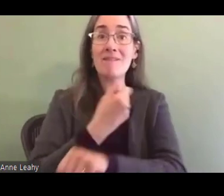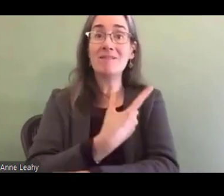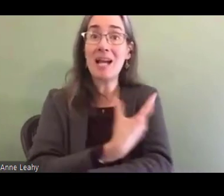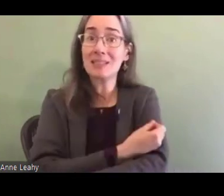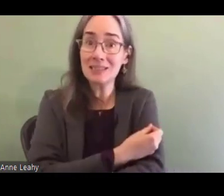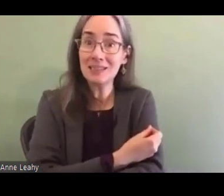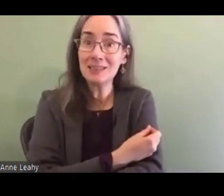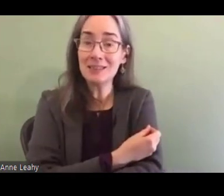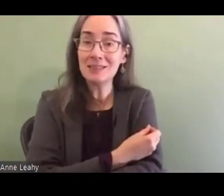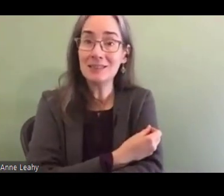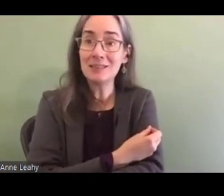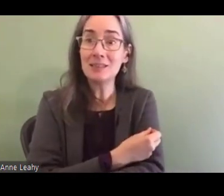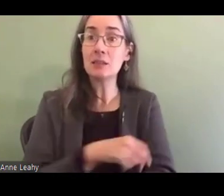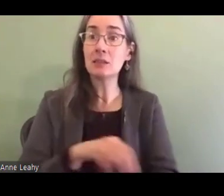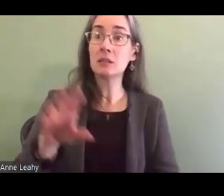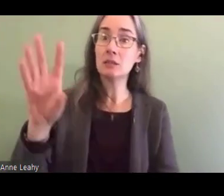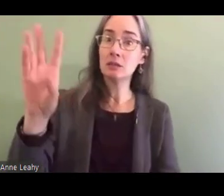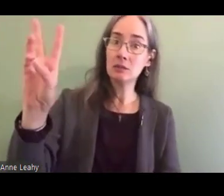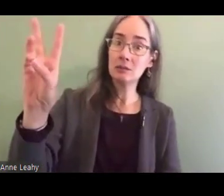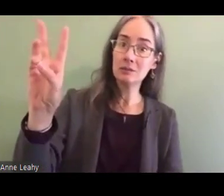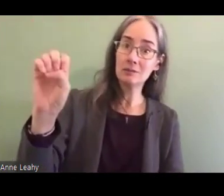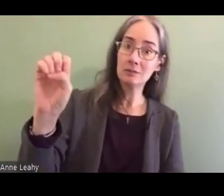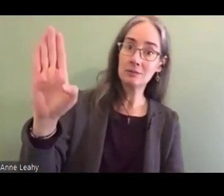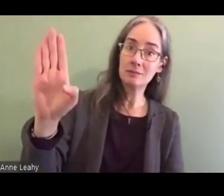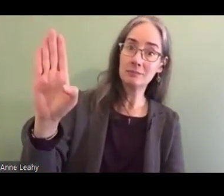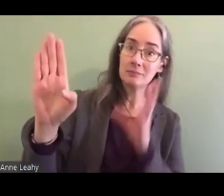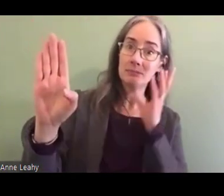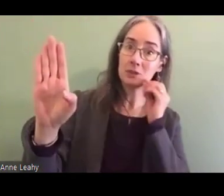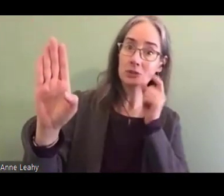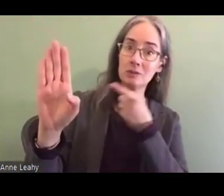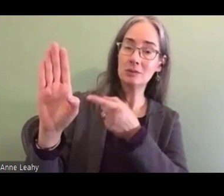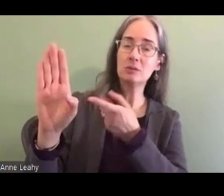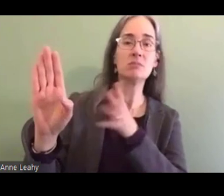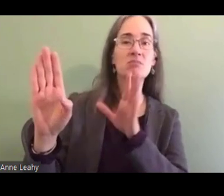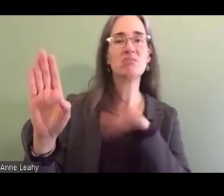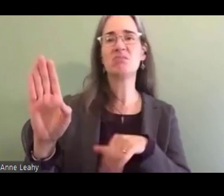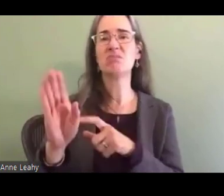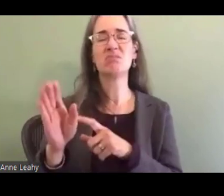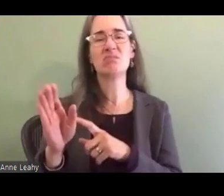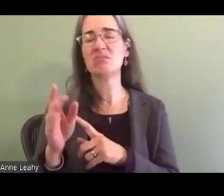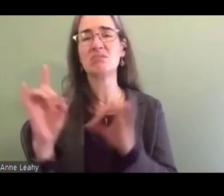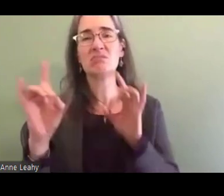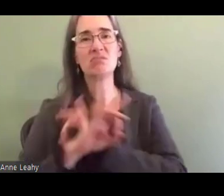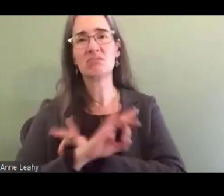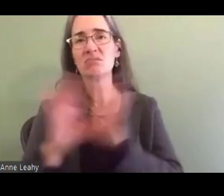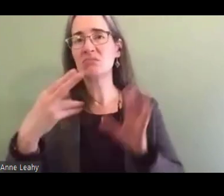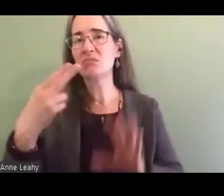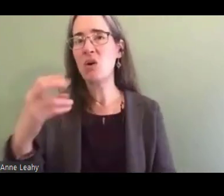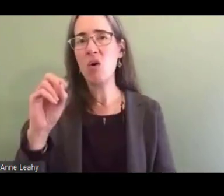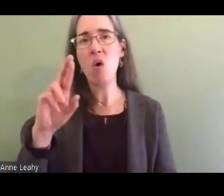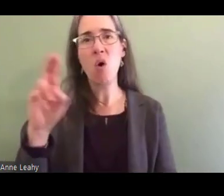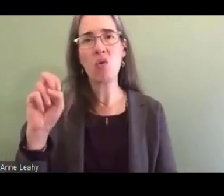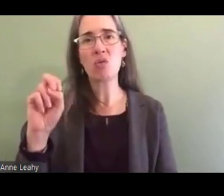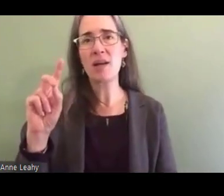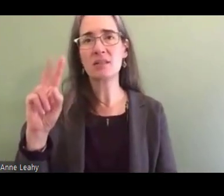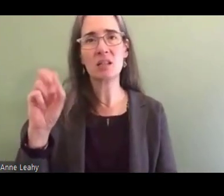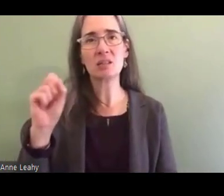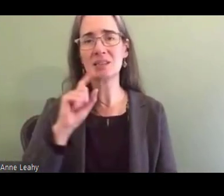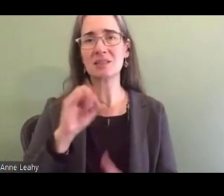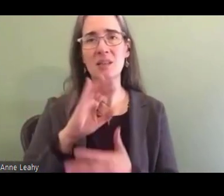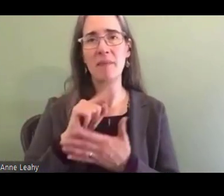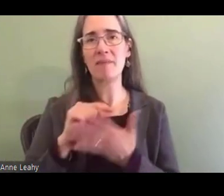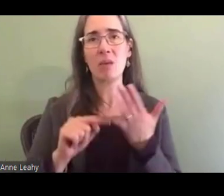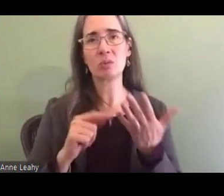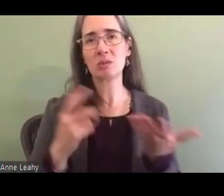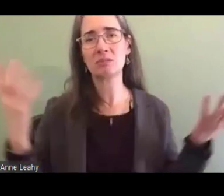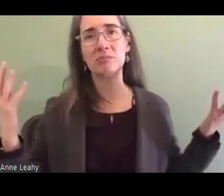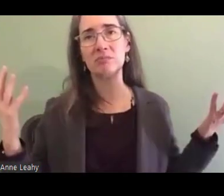The Web experience is horrendous in some of those instances.